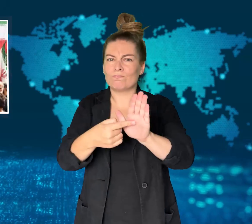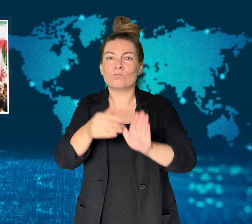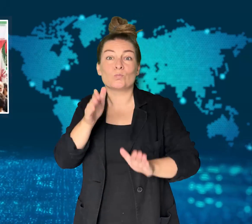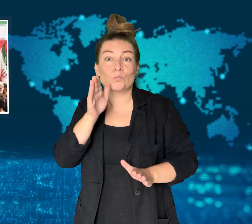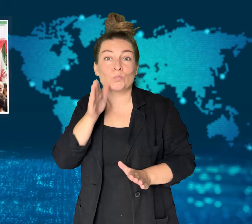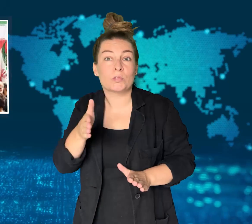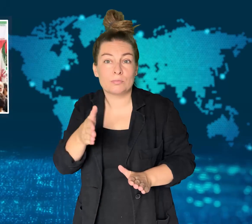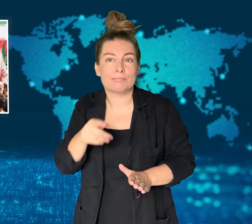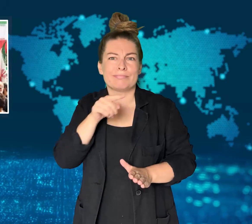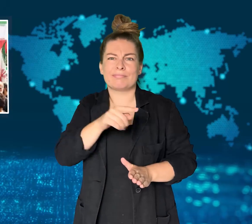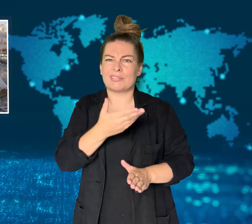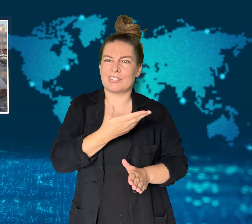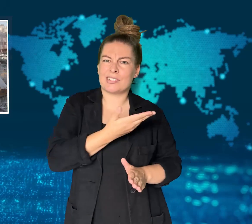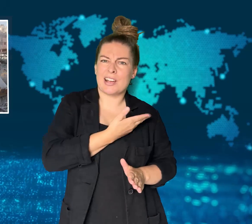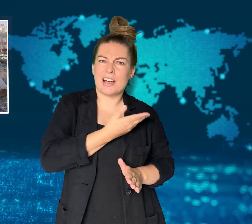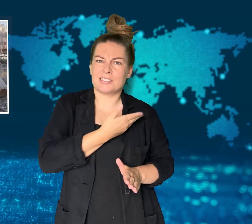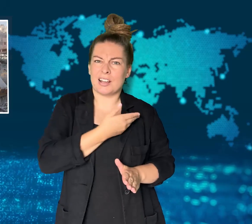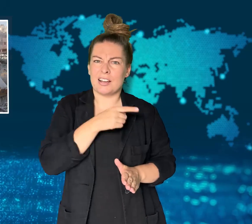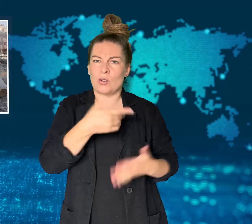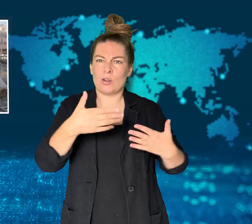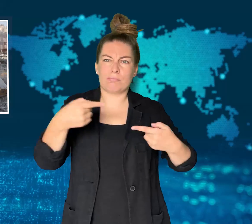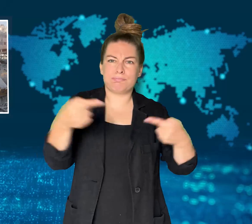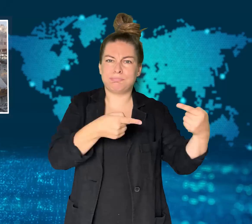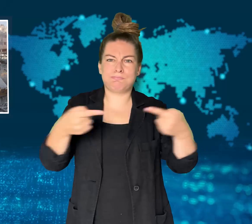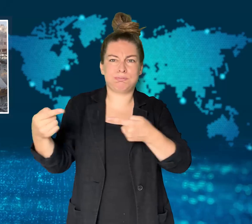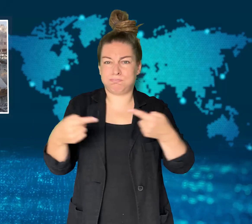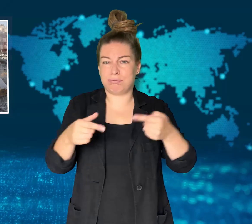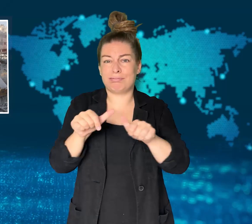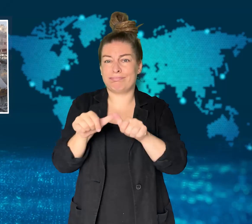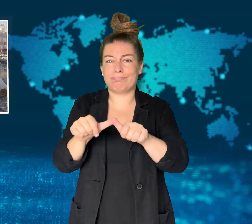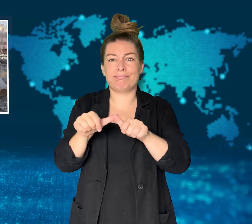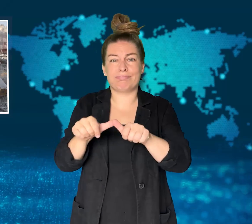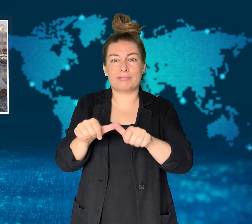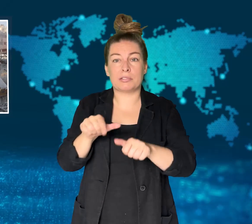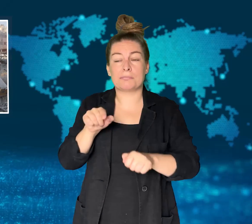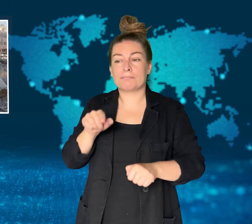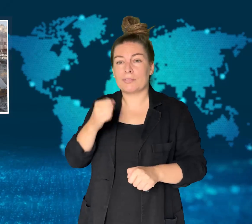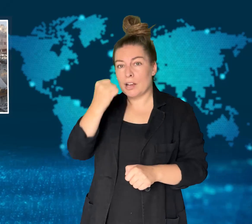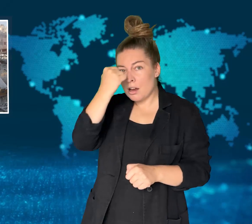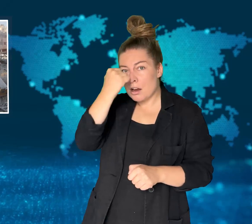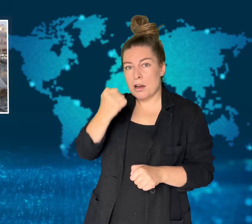In Israel, two people were killed in a stabbing on Sunday.